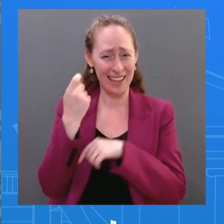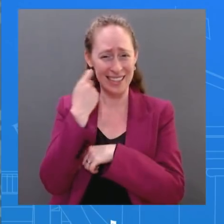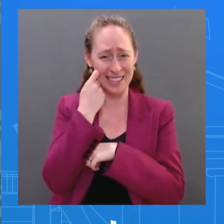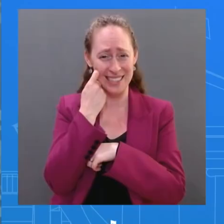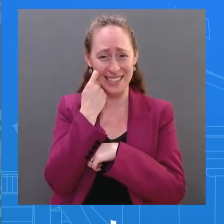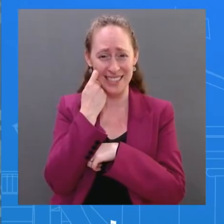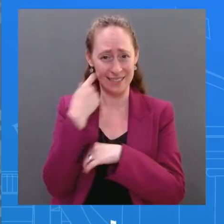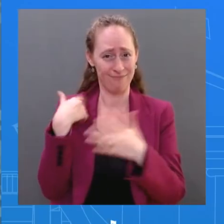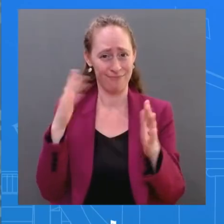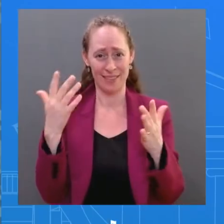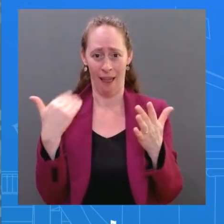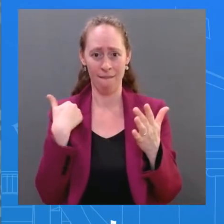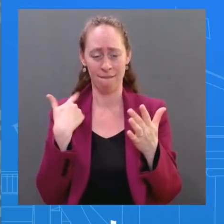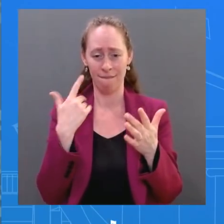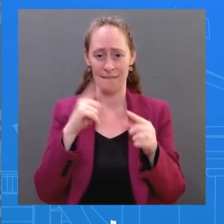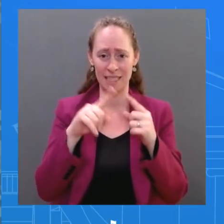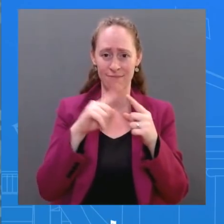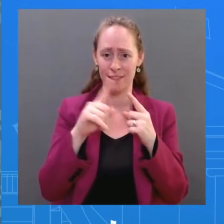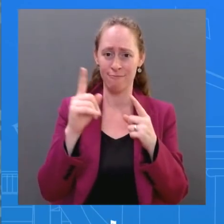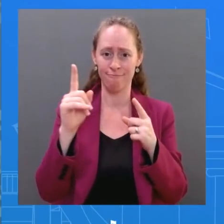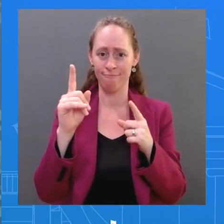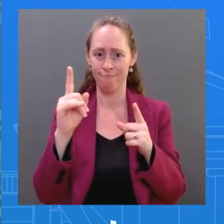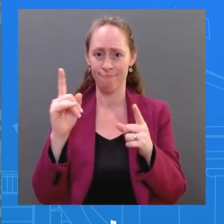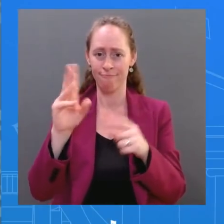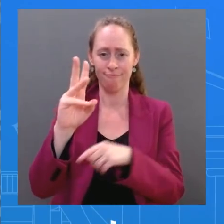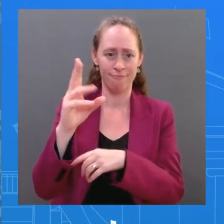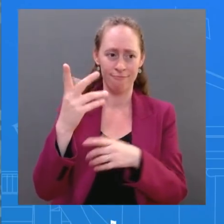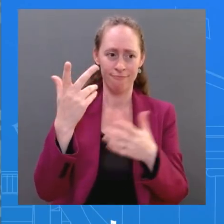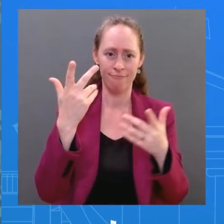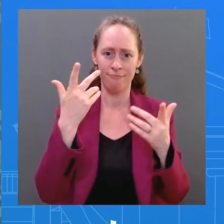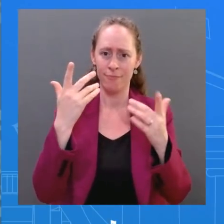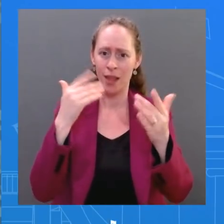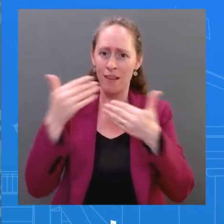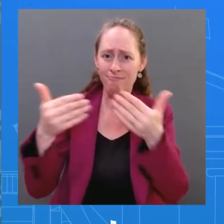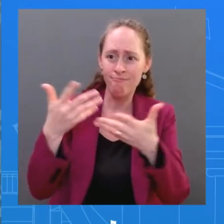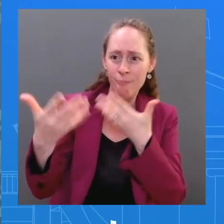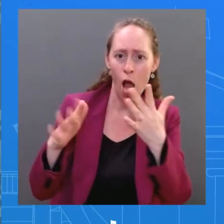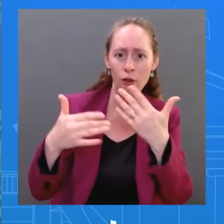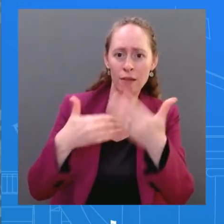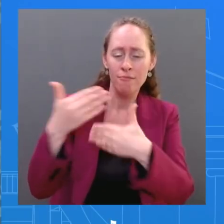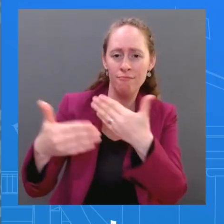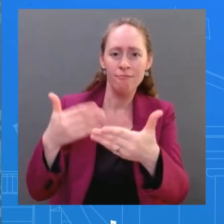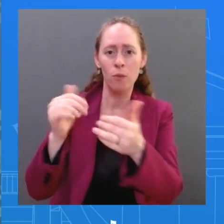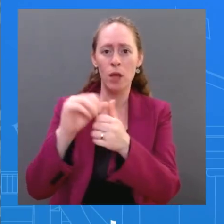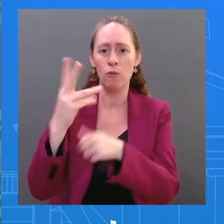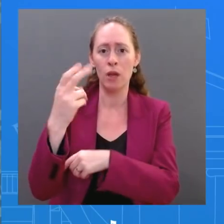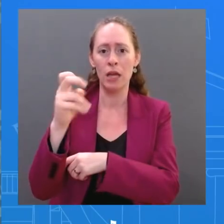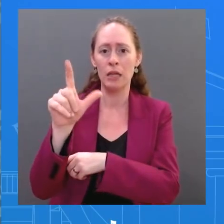I cannot imagine what they're going through right now. We understand this is a very tough moment in time,